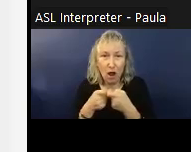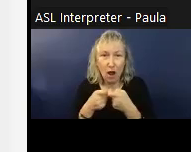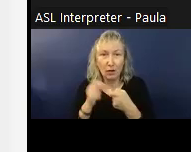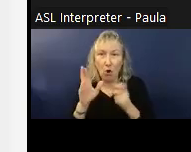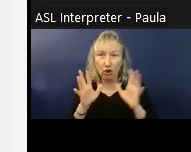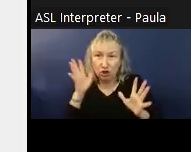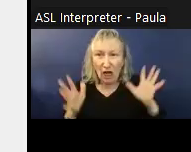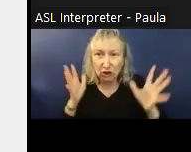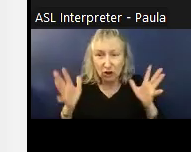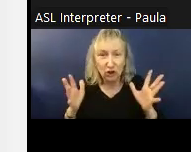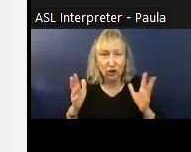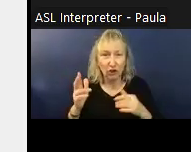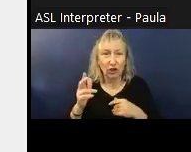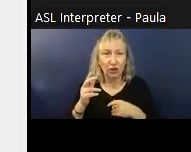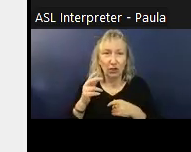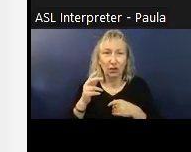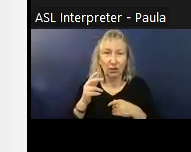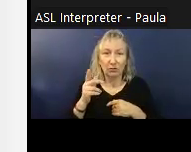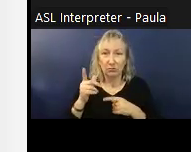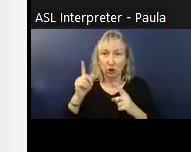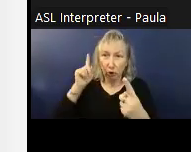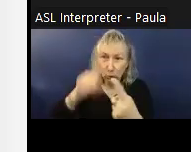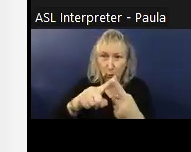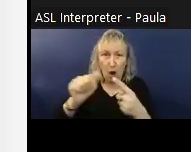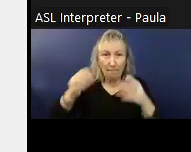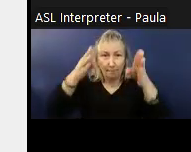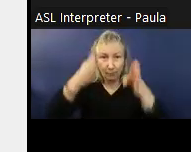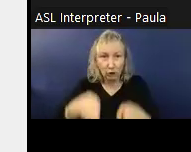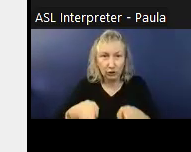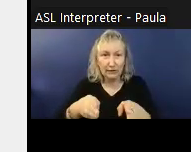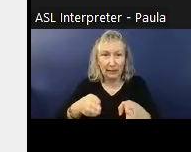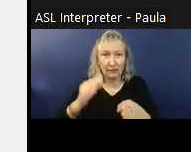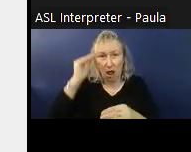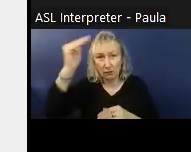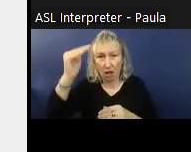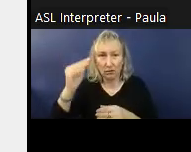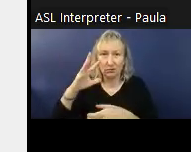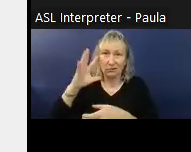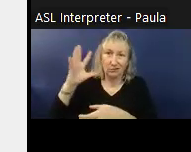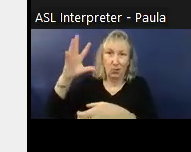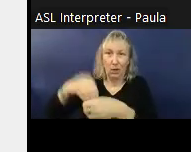So we did, we didn't remove it, we just did some reorganization.